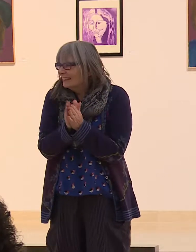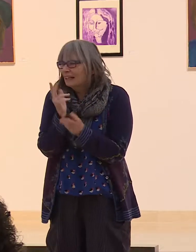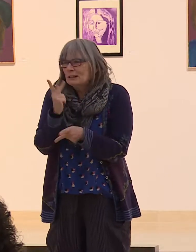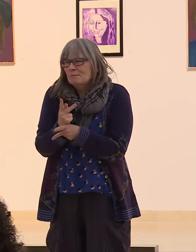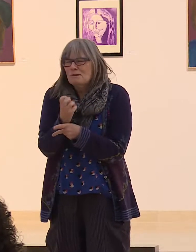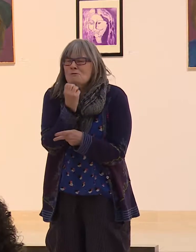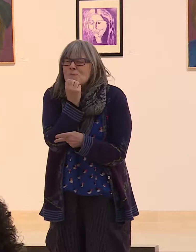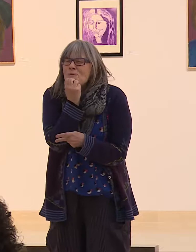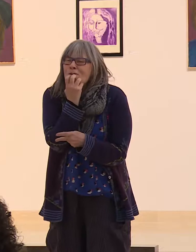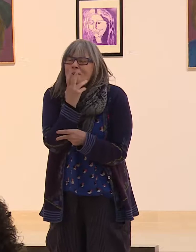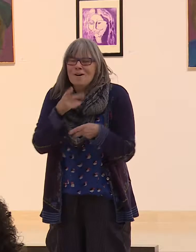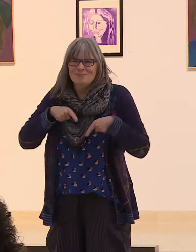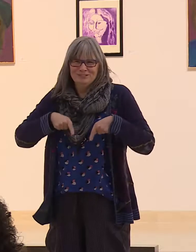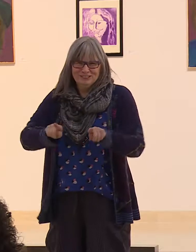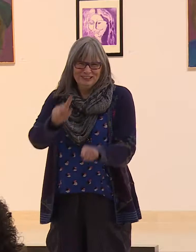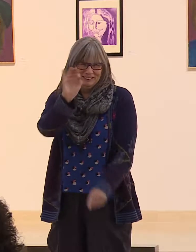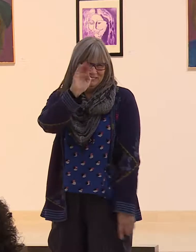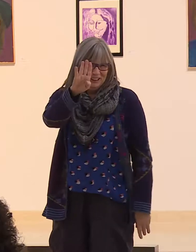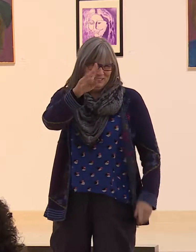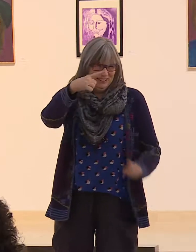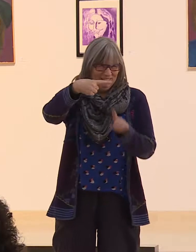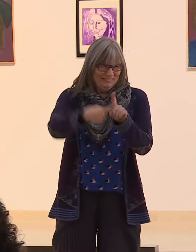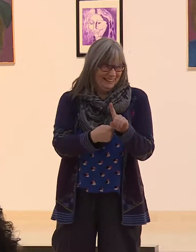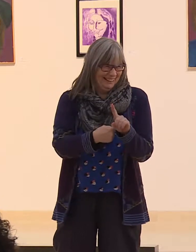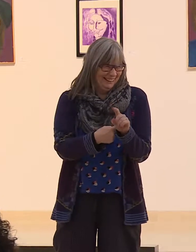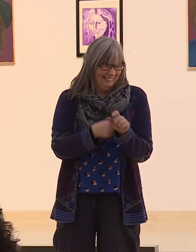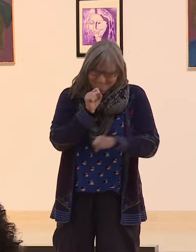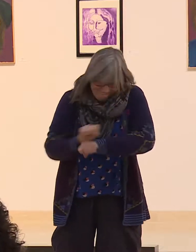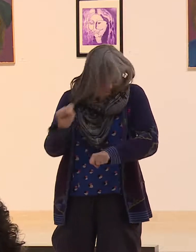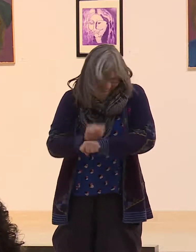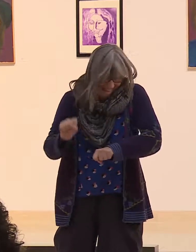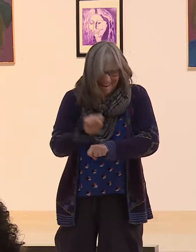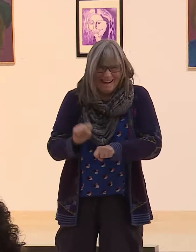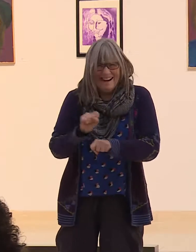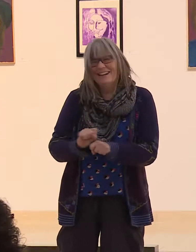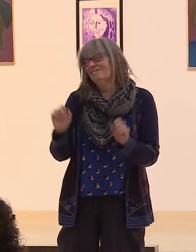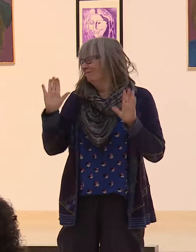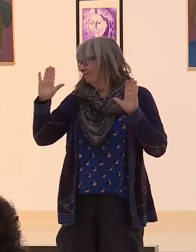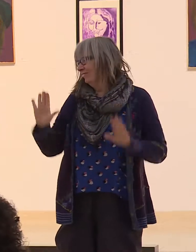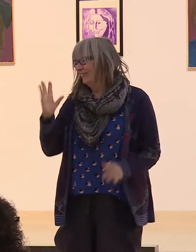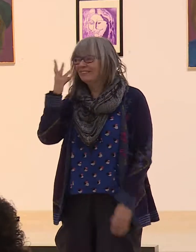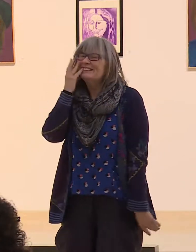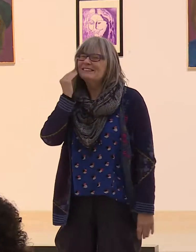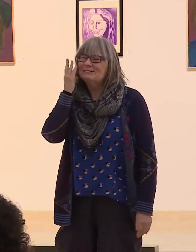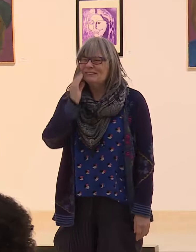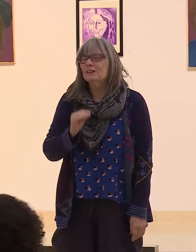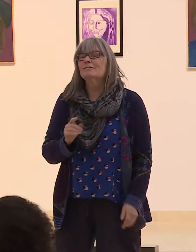got me motivated, you know, it kept me warm all during the month of February in my studio, working on art.